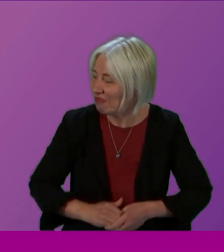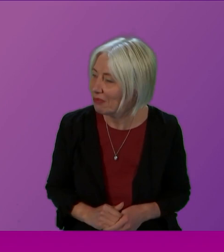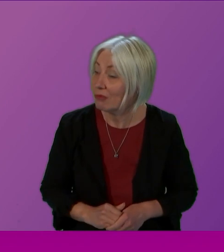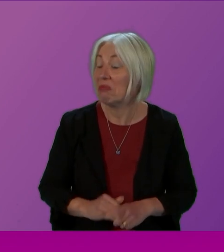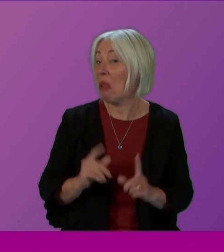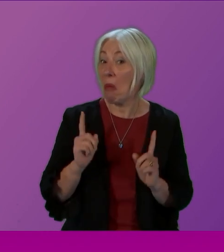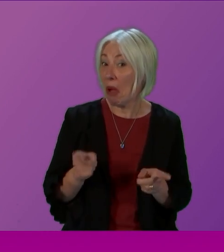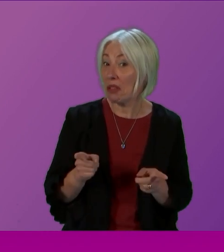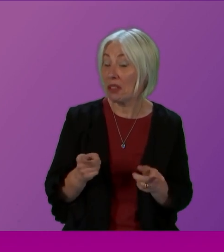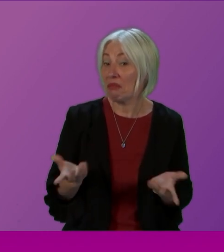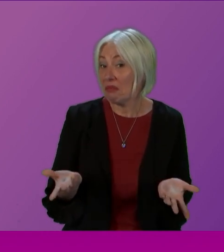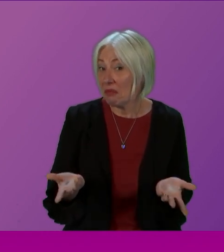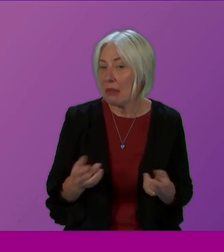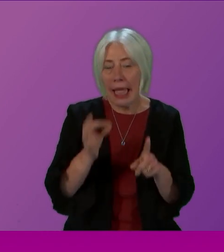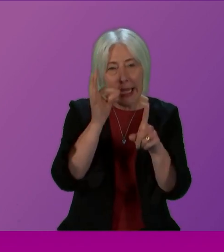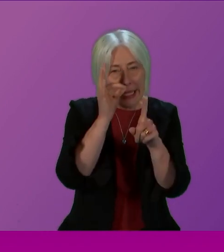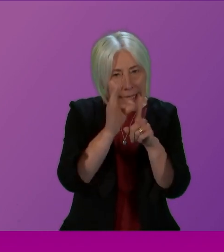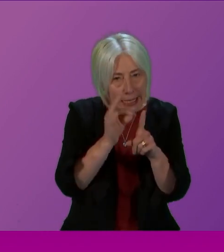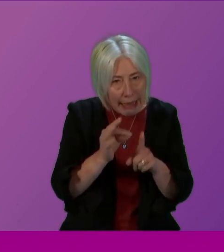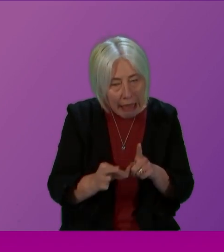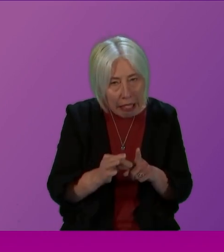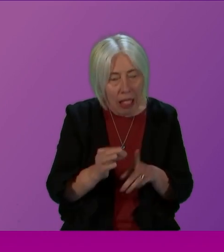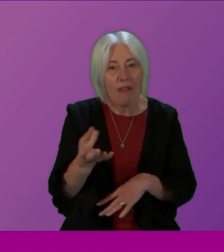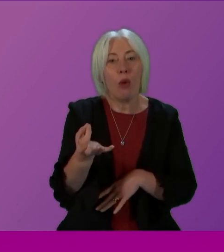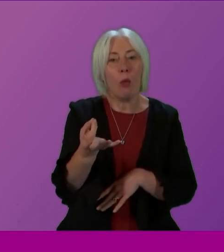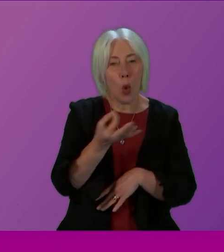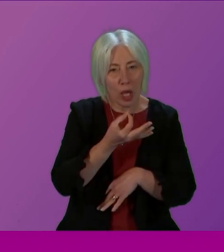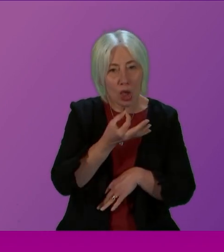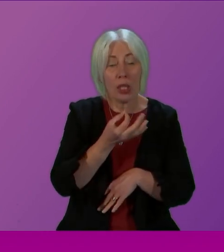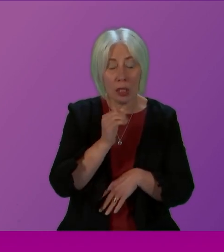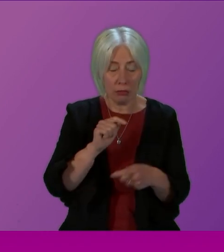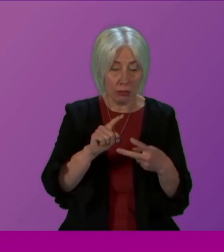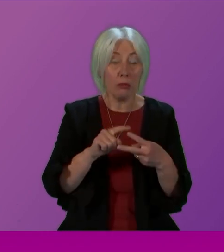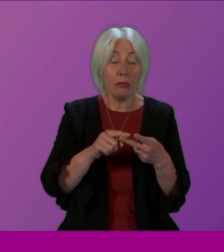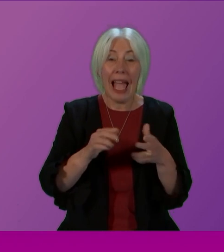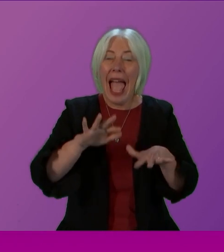In terms of the detail of the questions, the estimates for the costs of the ferries and